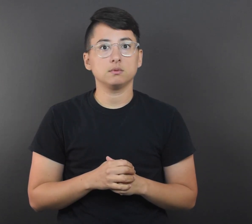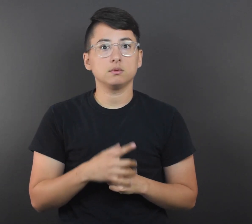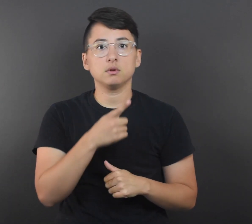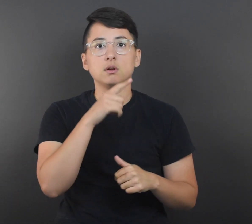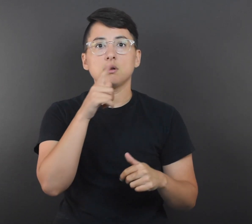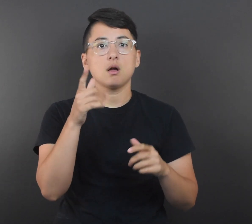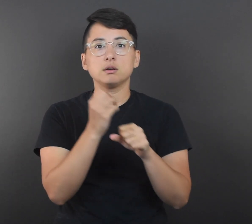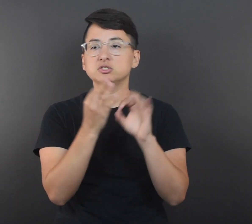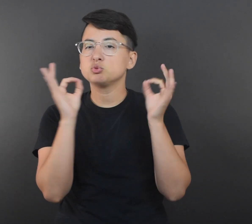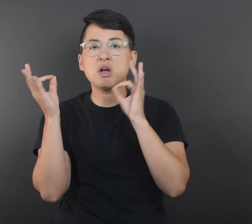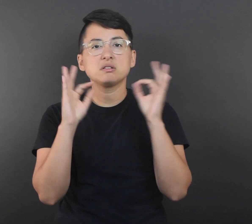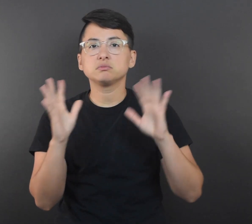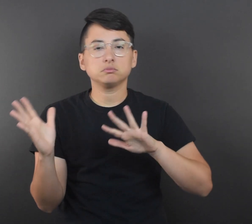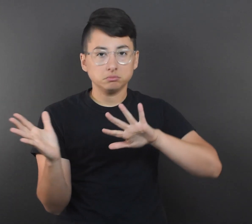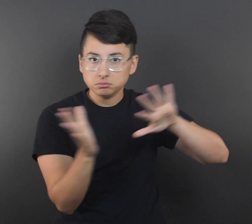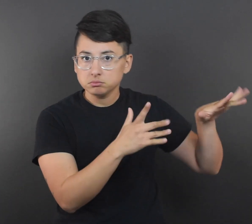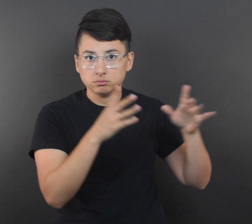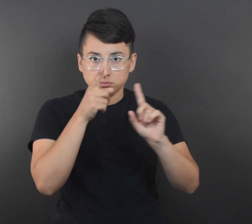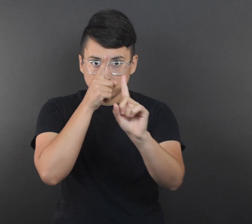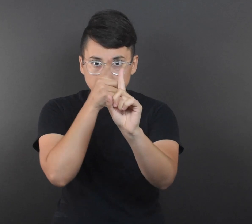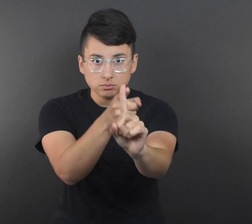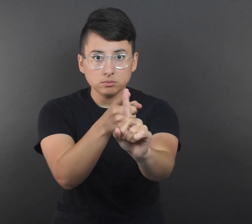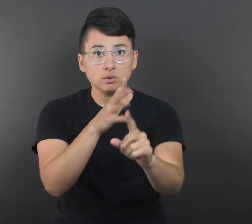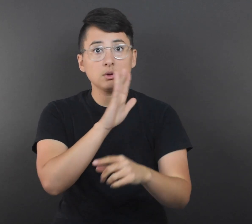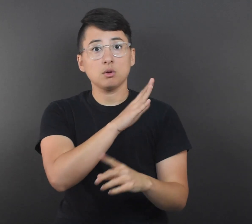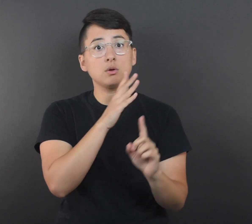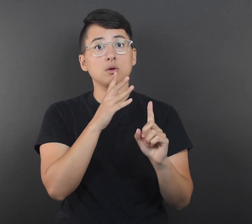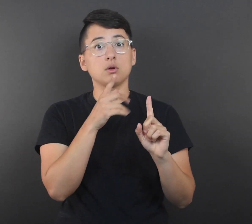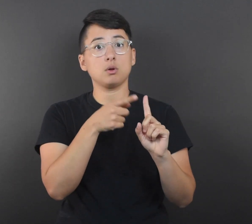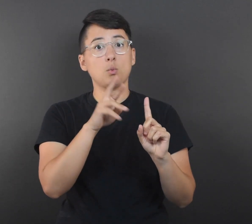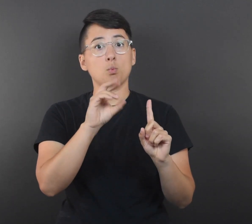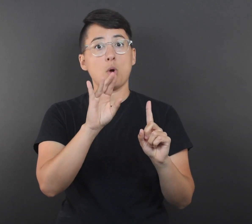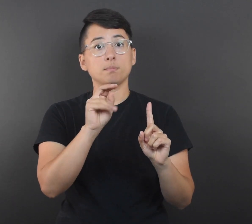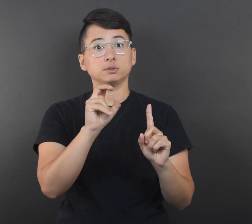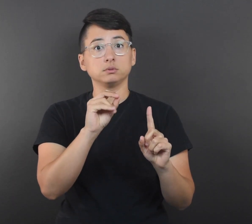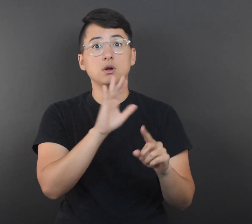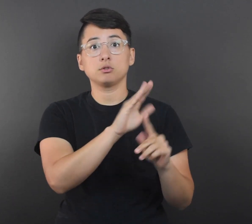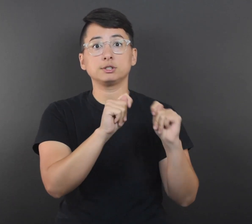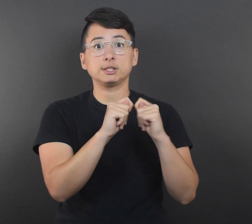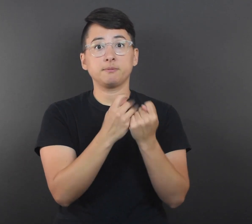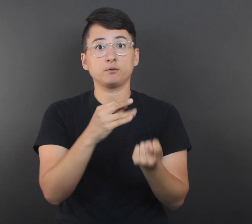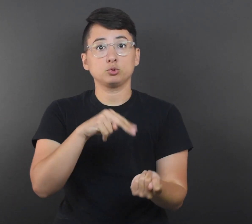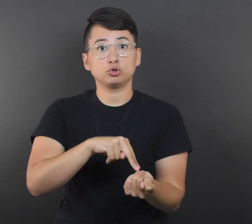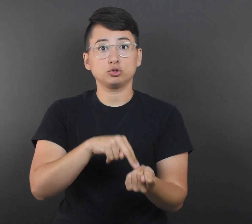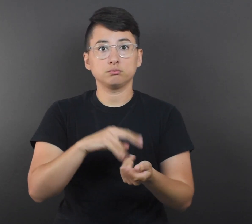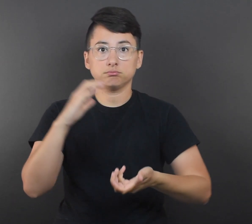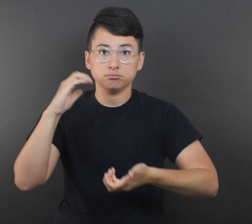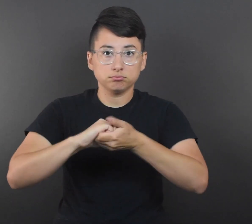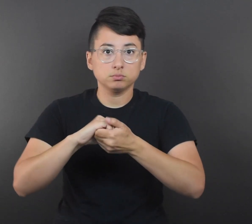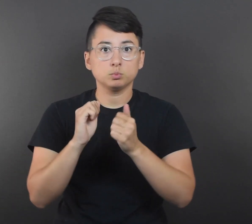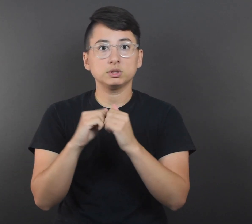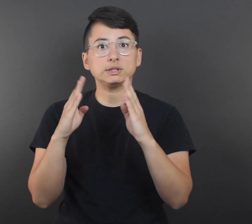Not to be fazed, Robinson and her team of nurses partnered with the City of Minneapolis to pass out